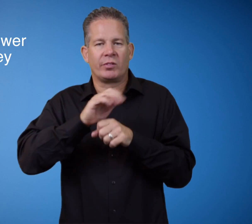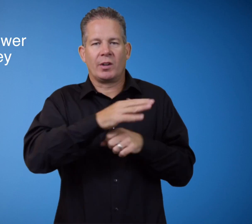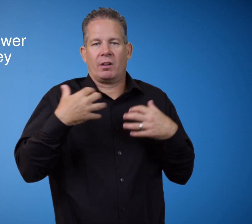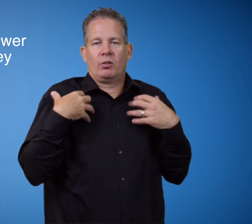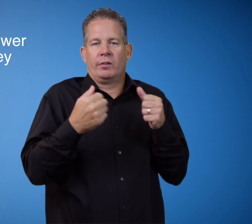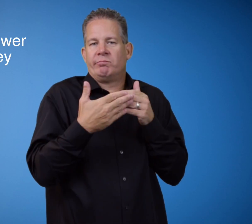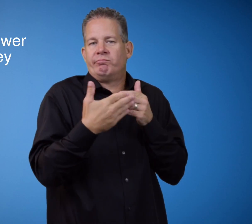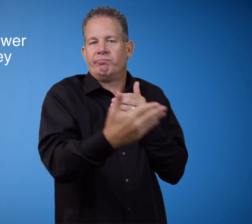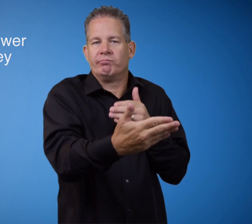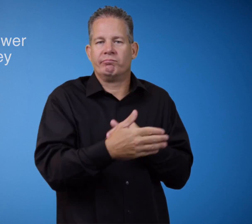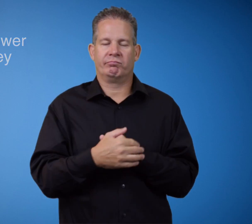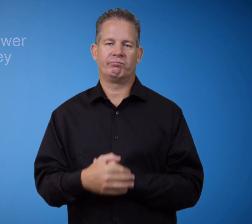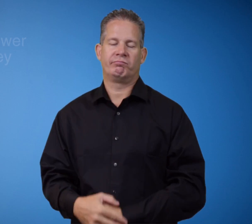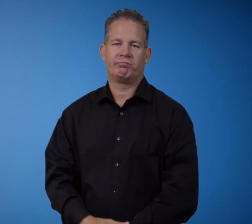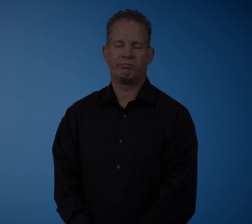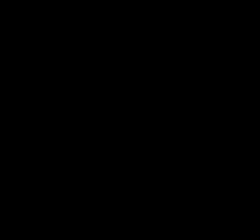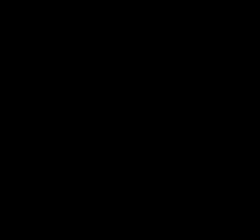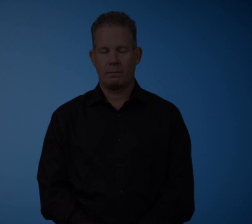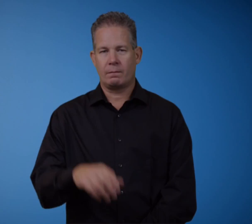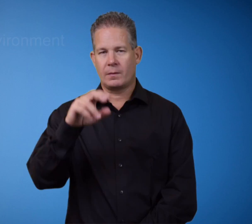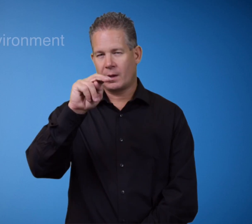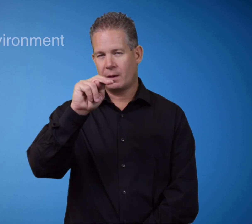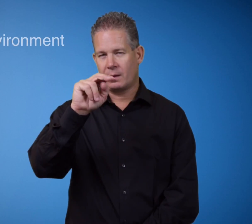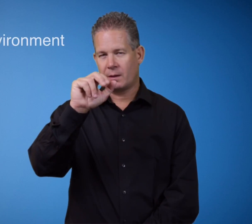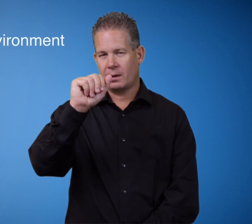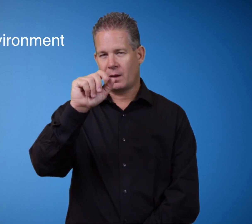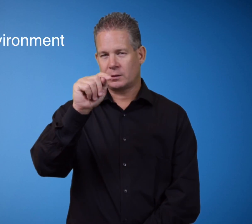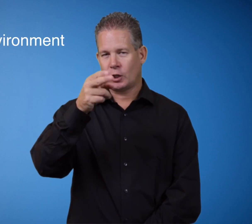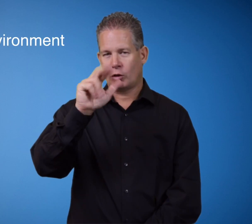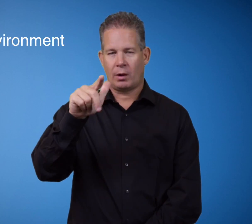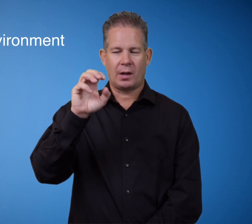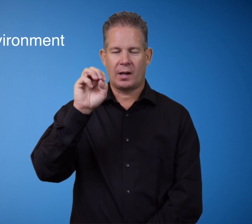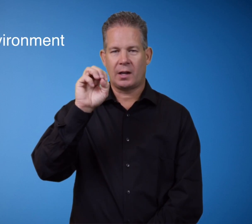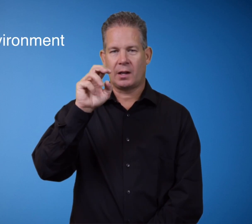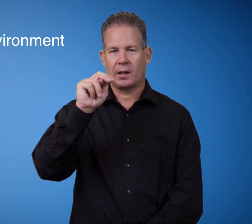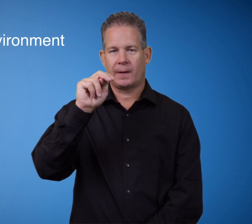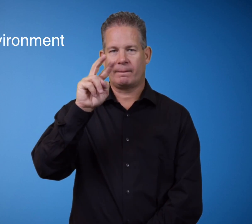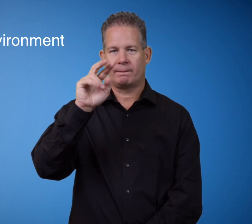to make decisions regarding their health. Natural environment.